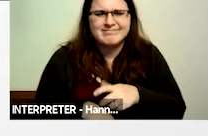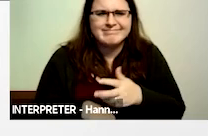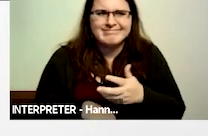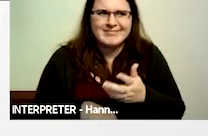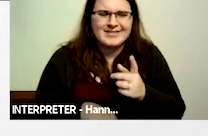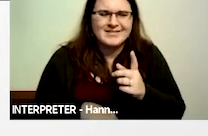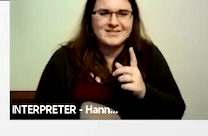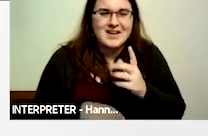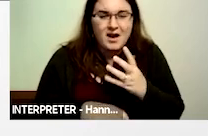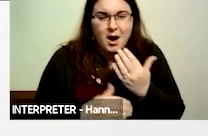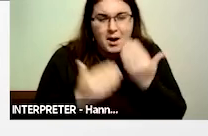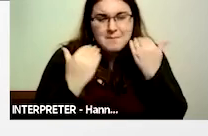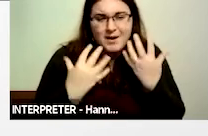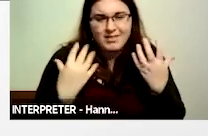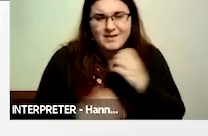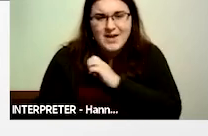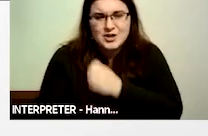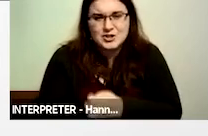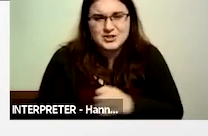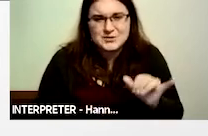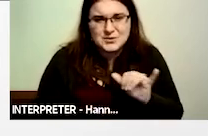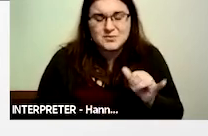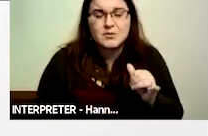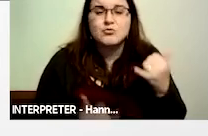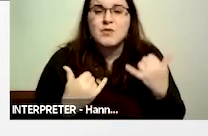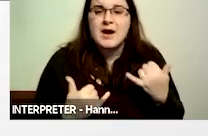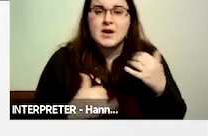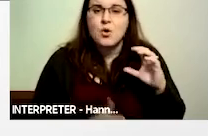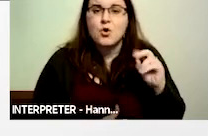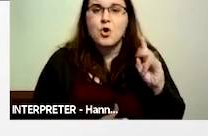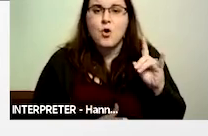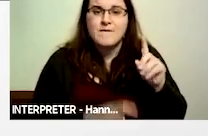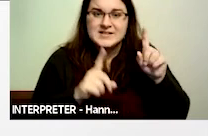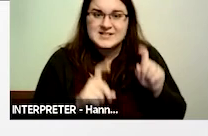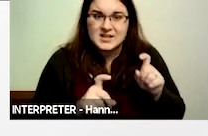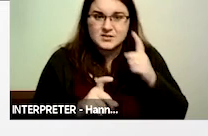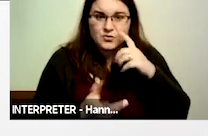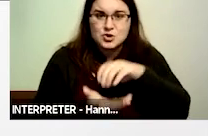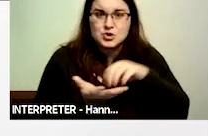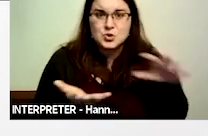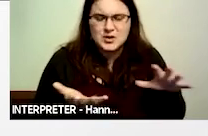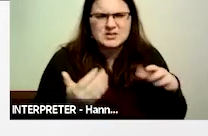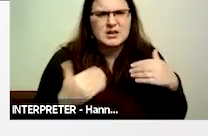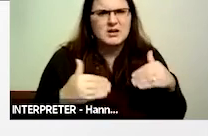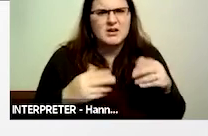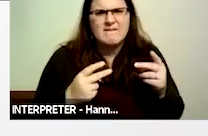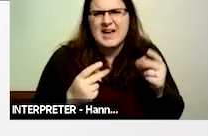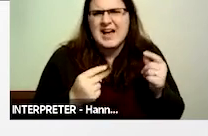like the covert testing for students before they go home. Ben Woelk: Right, which was like one of these projects that came in